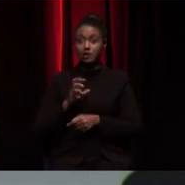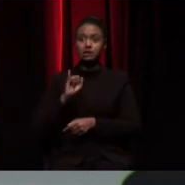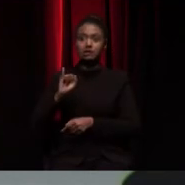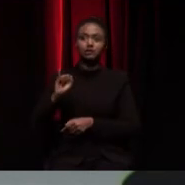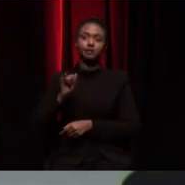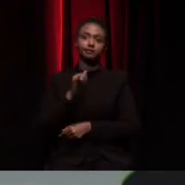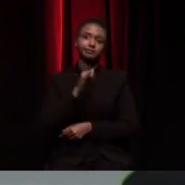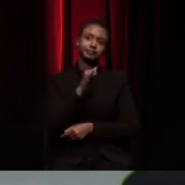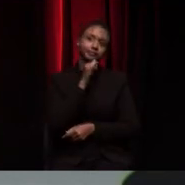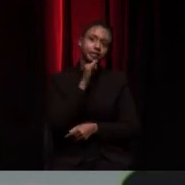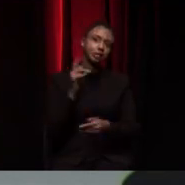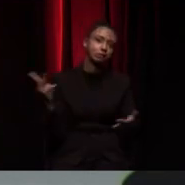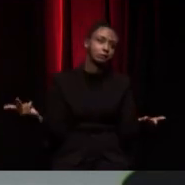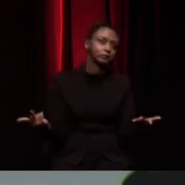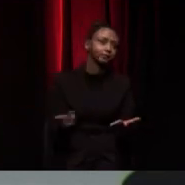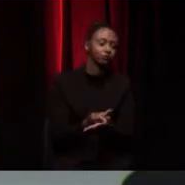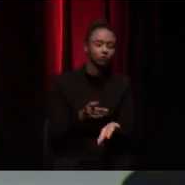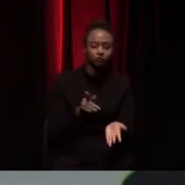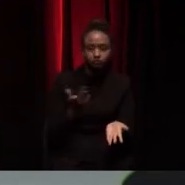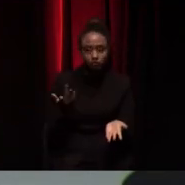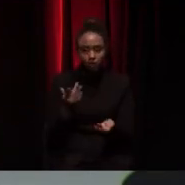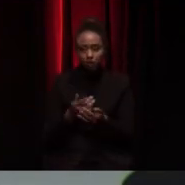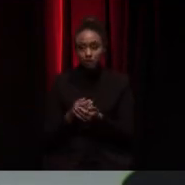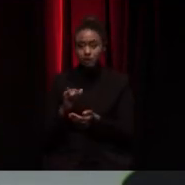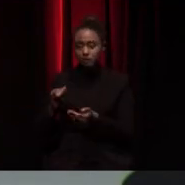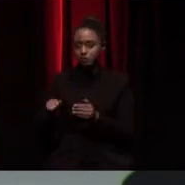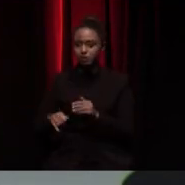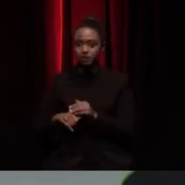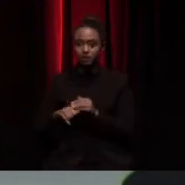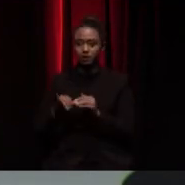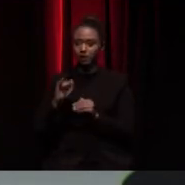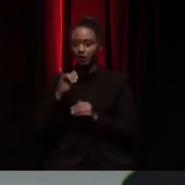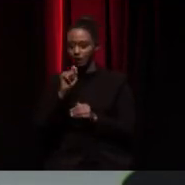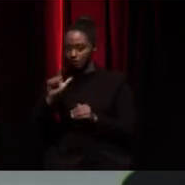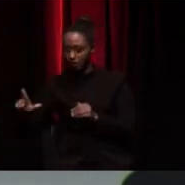a slave work report… though it wasn’t the case,